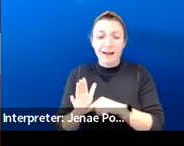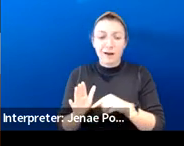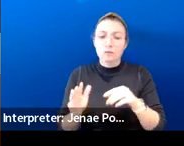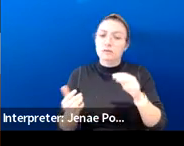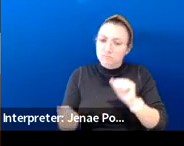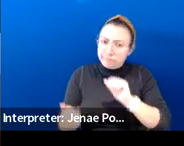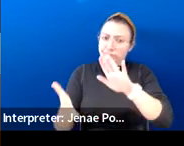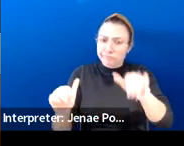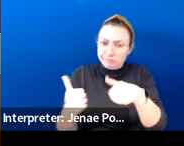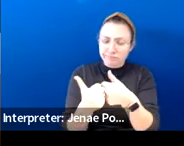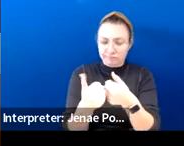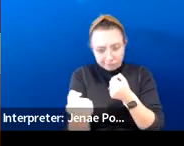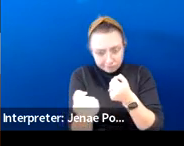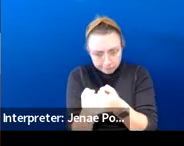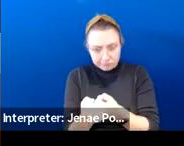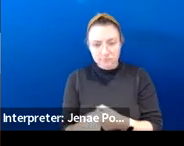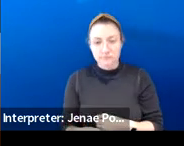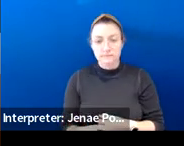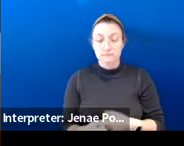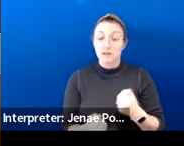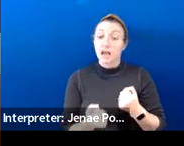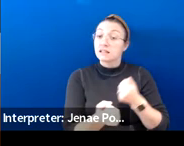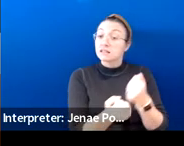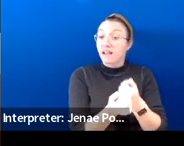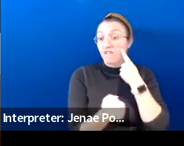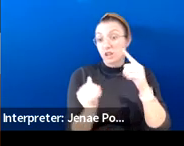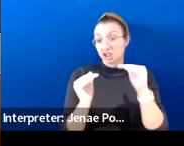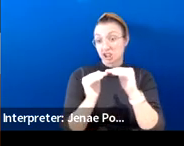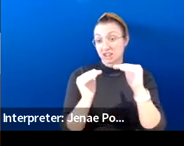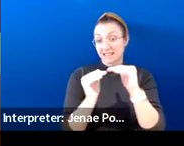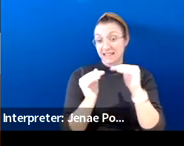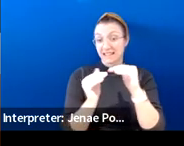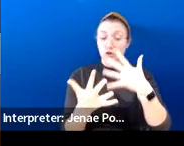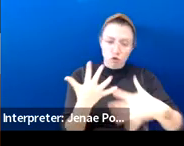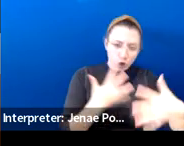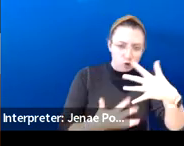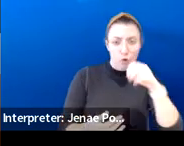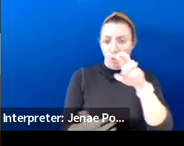They advocate for social and economic justice and they embody